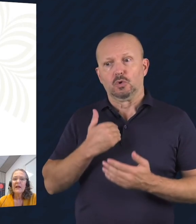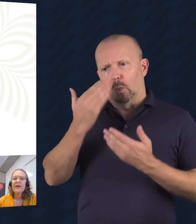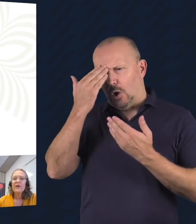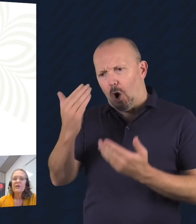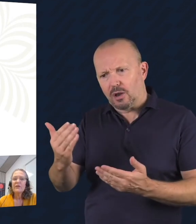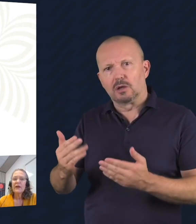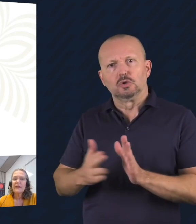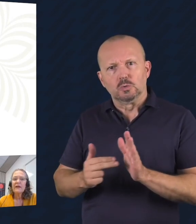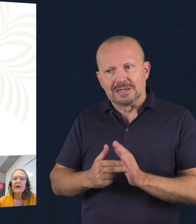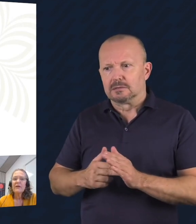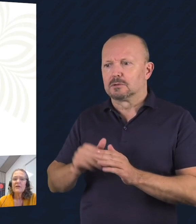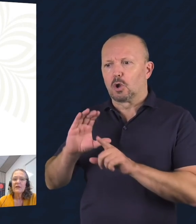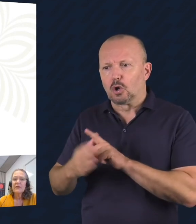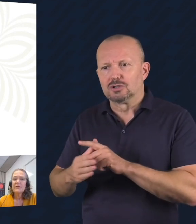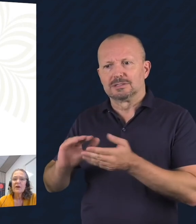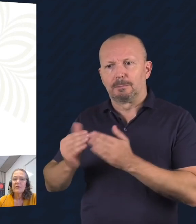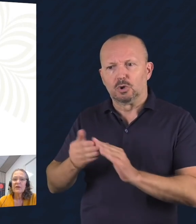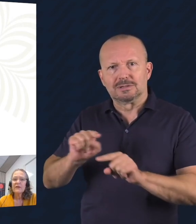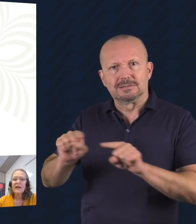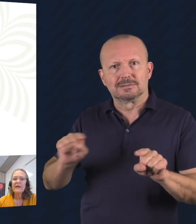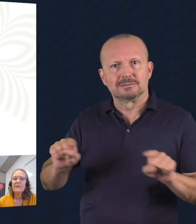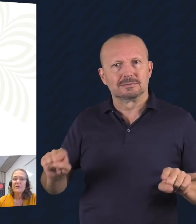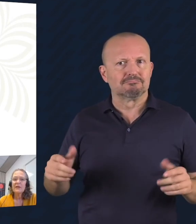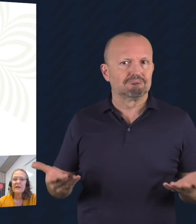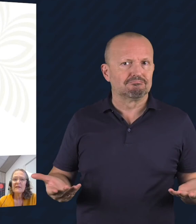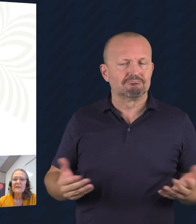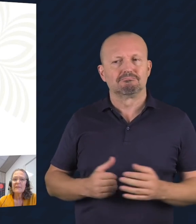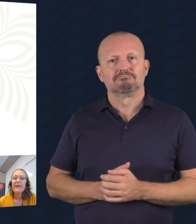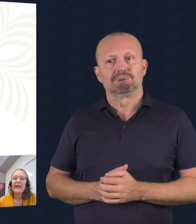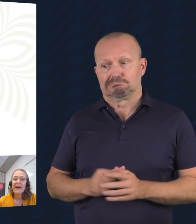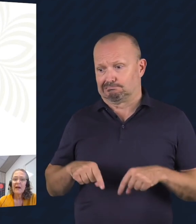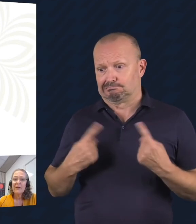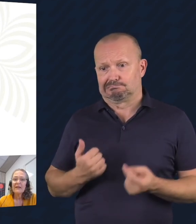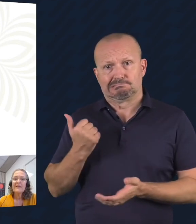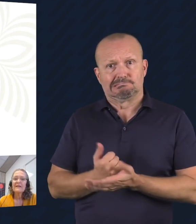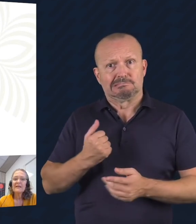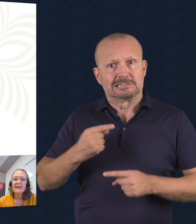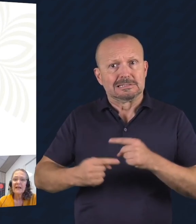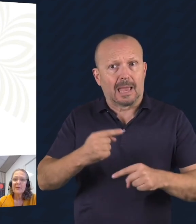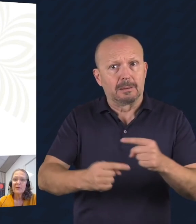and honouring Aotearoa's cultures and communities, and are we sustainable?